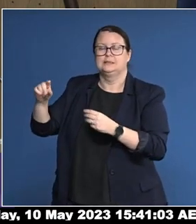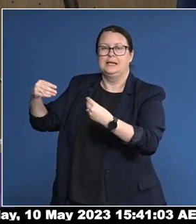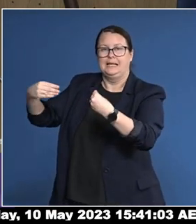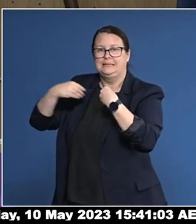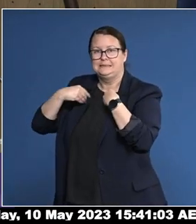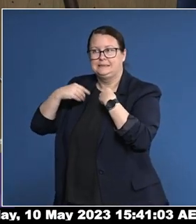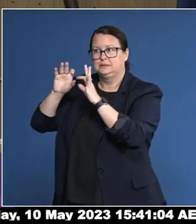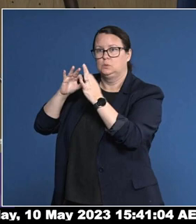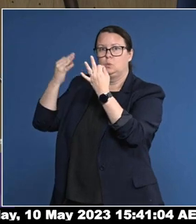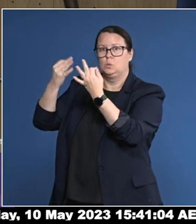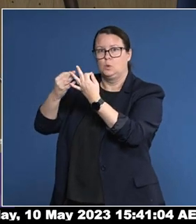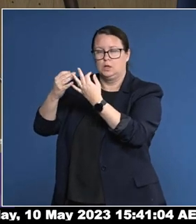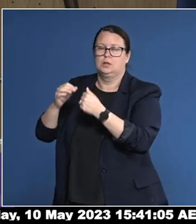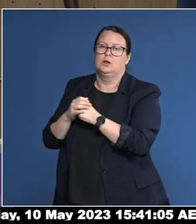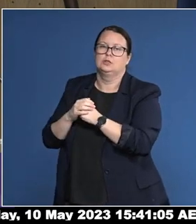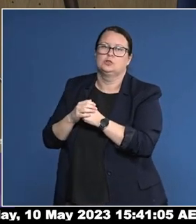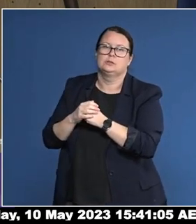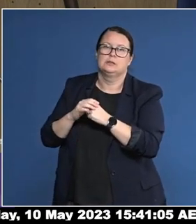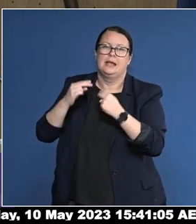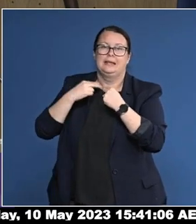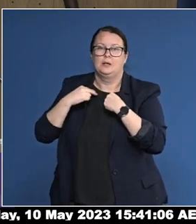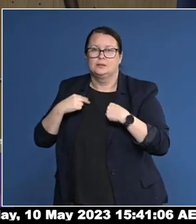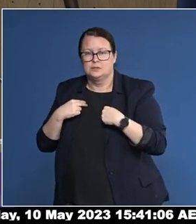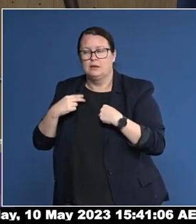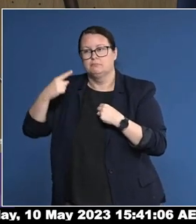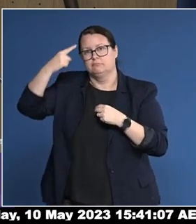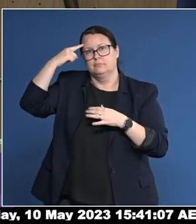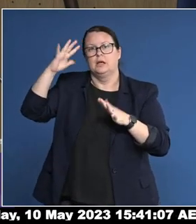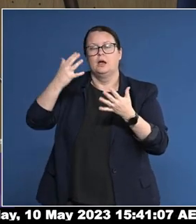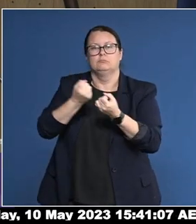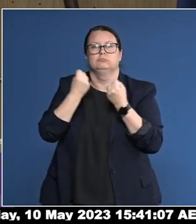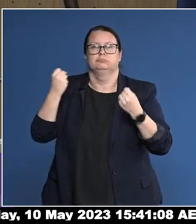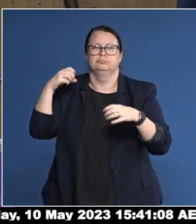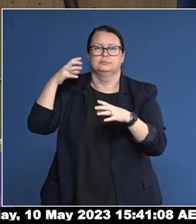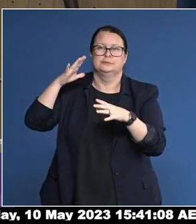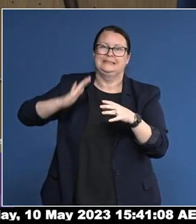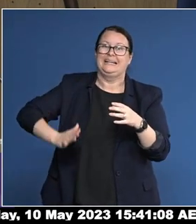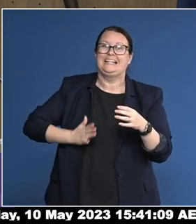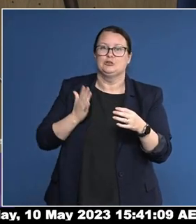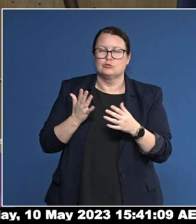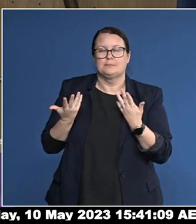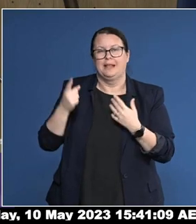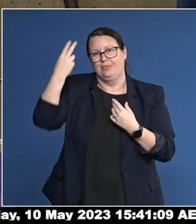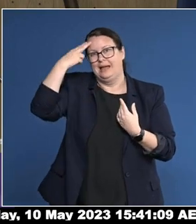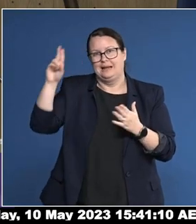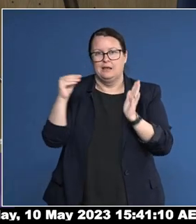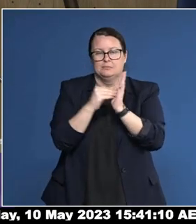Counsel Assisting the Royal Commission considers to have a substantial interest in this hearing. 6.